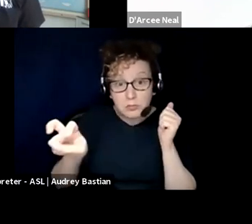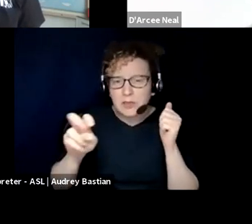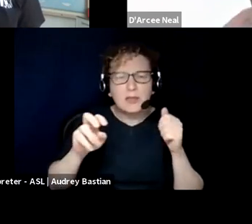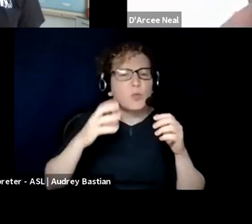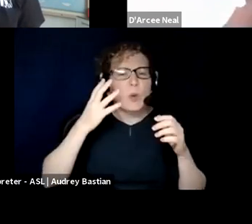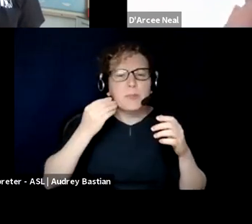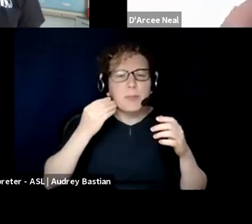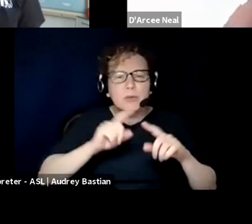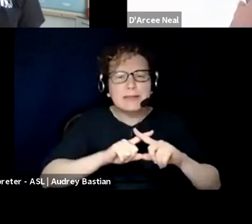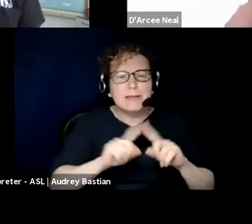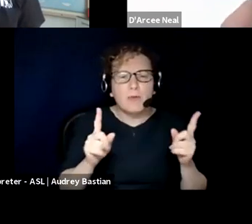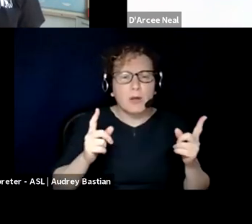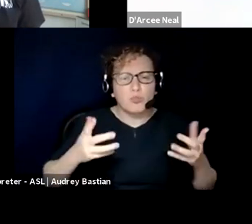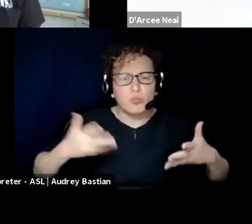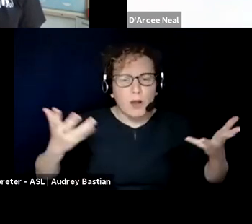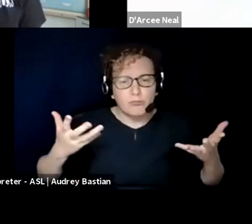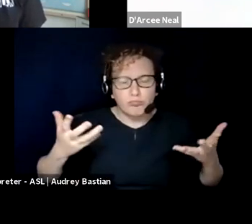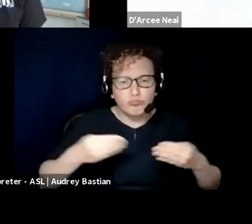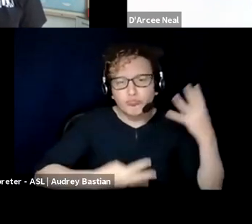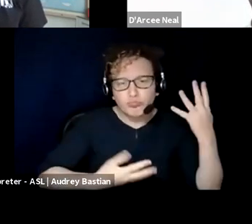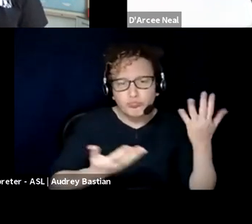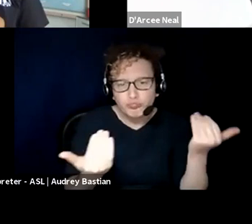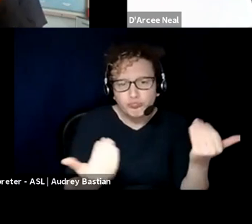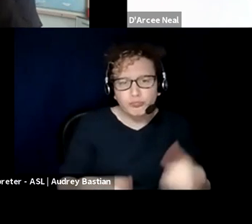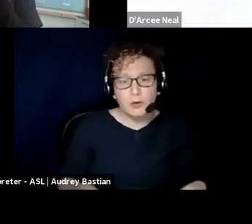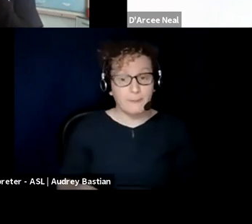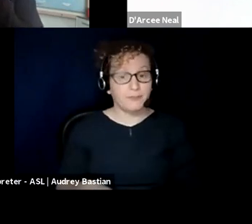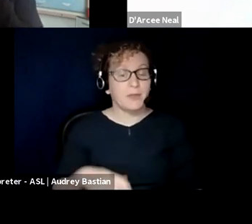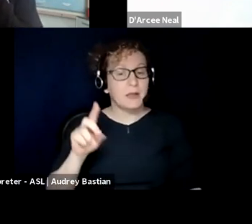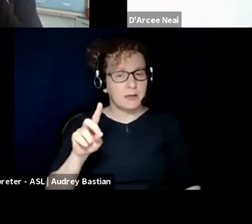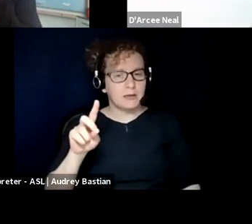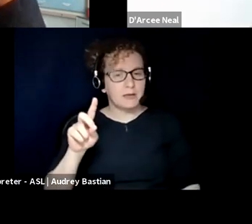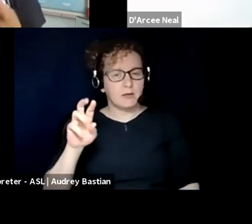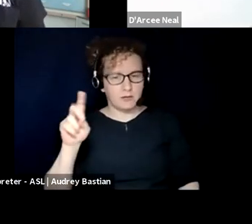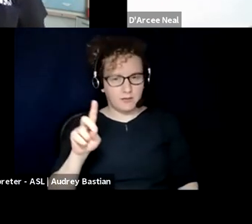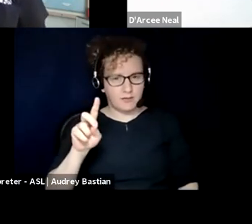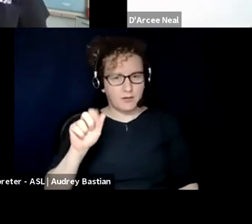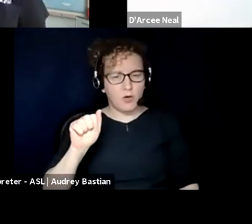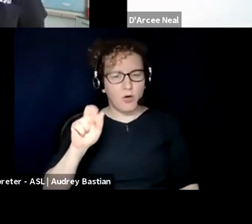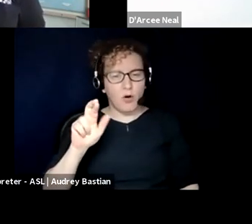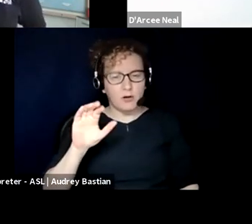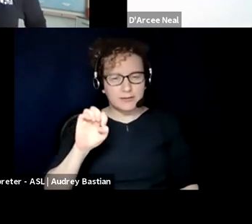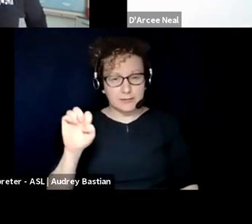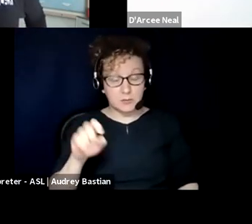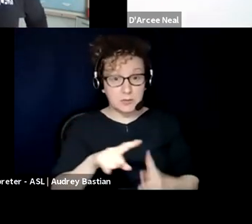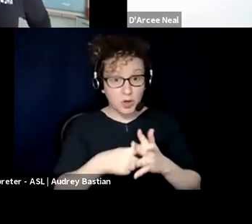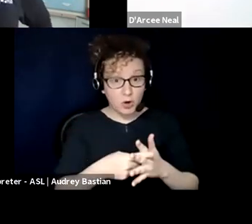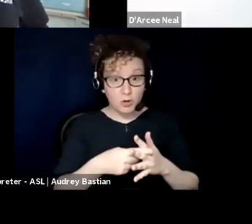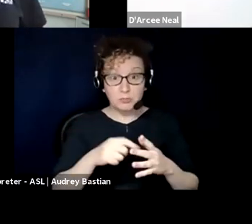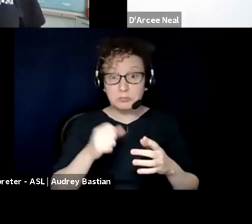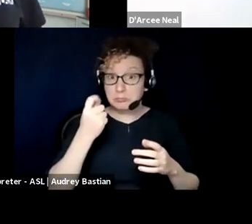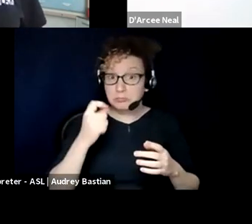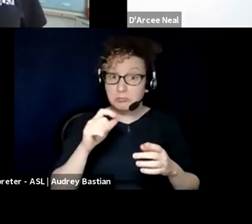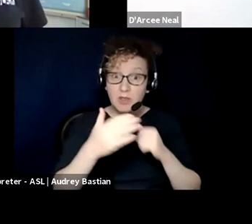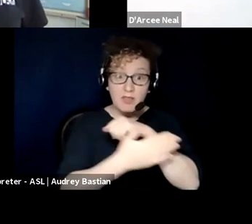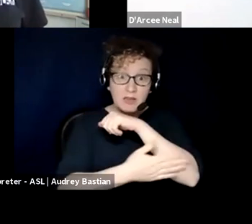To start with this, I would say the culture of the country is incredibly